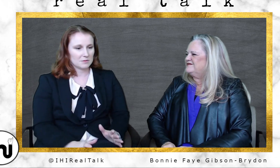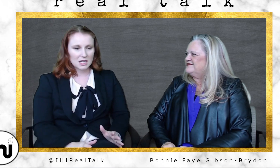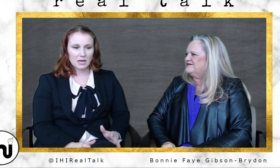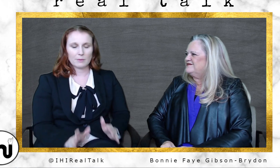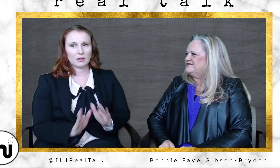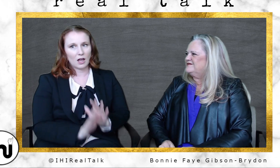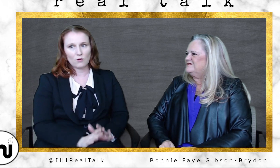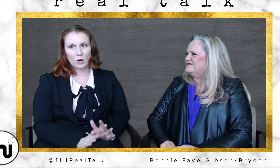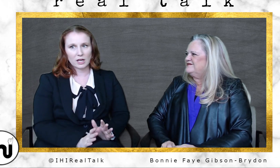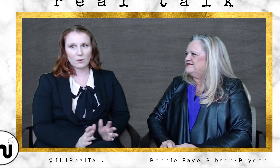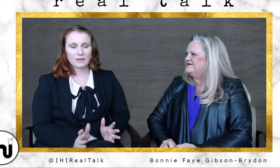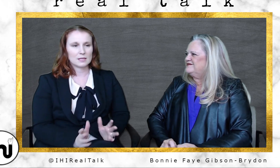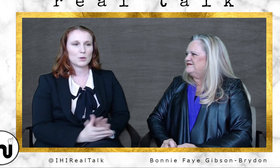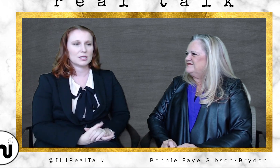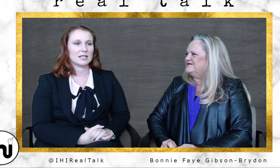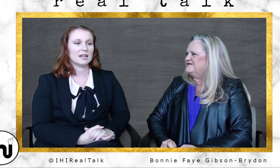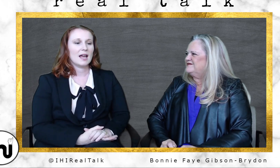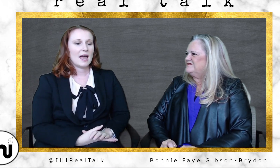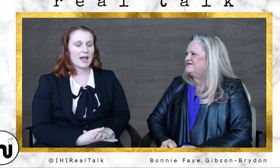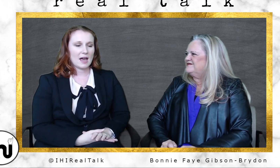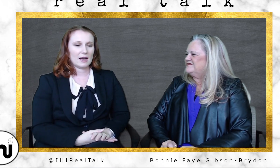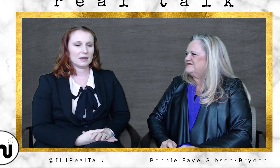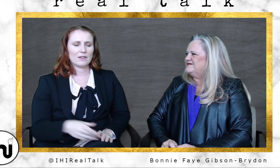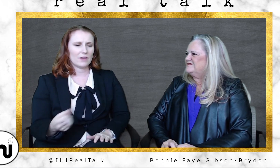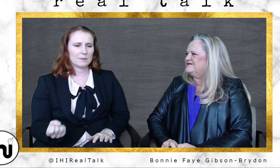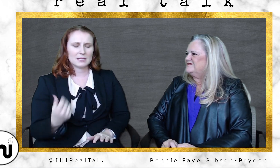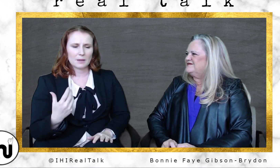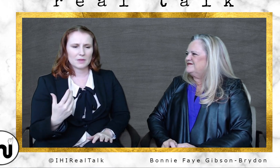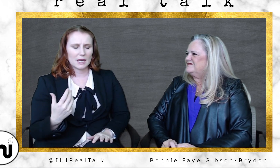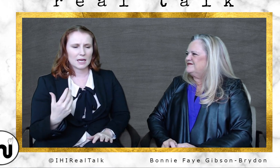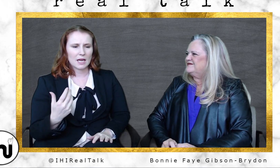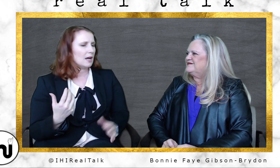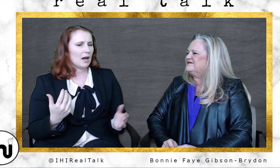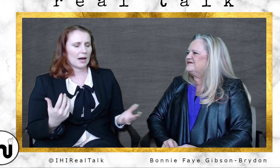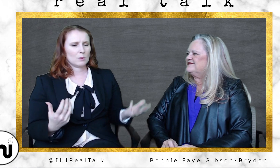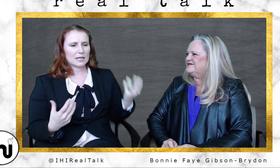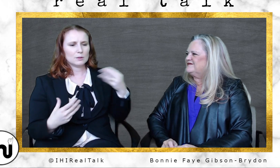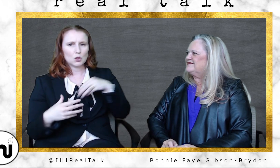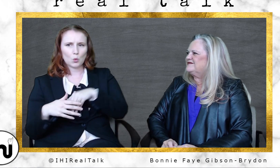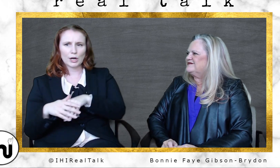team, love working with this person, and fed me something. I was able to work it